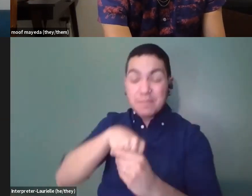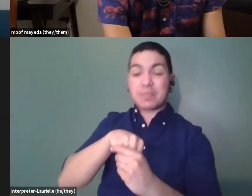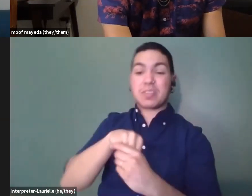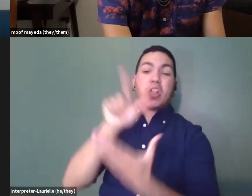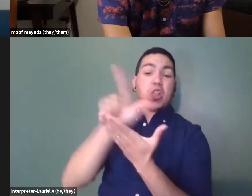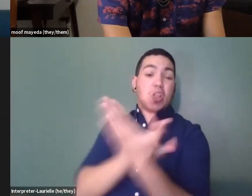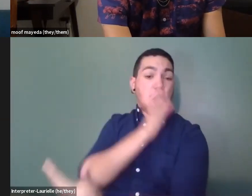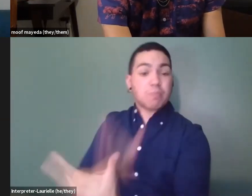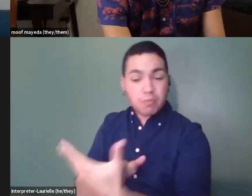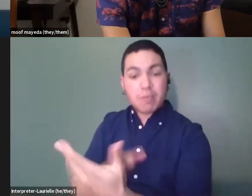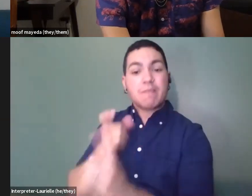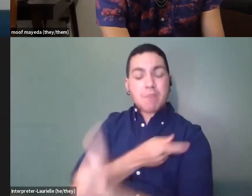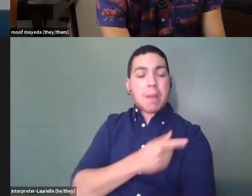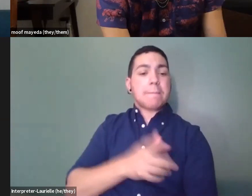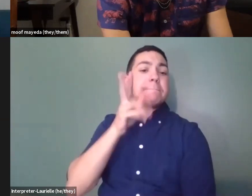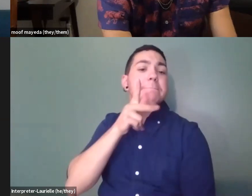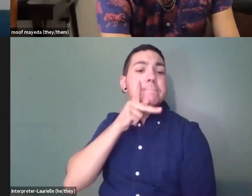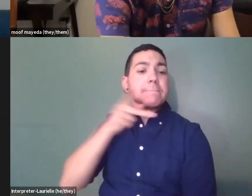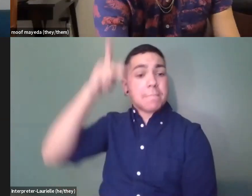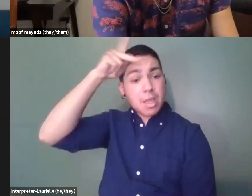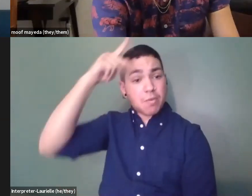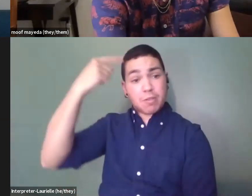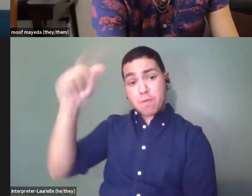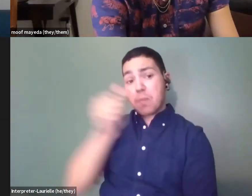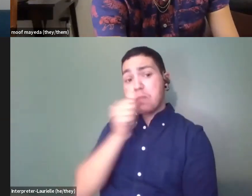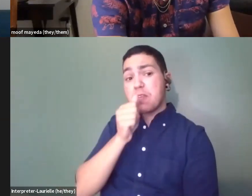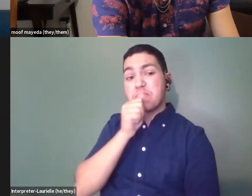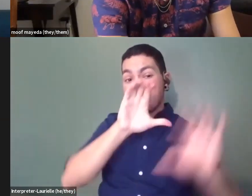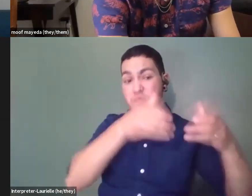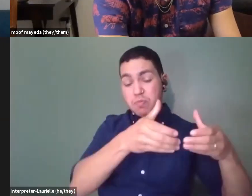Then one day during the summer before my junior year of high